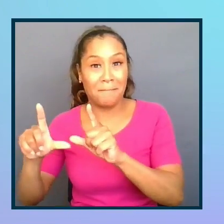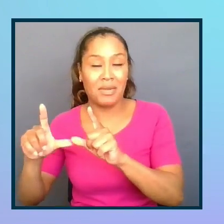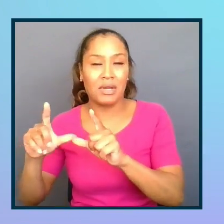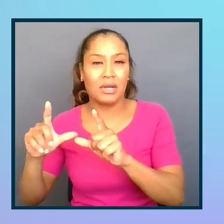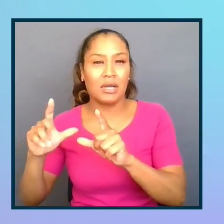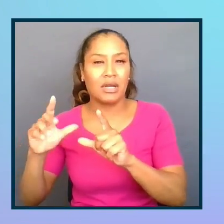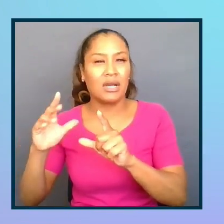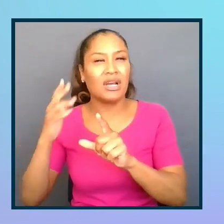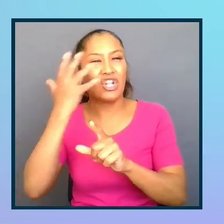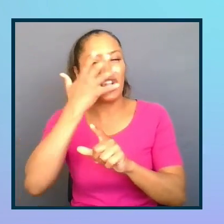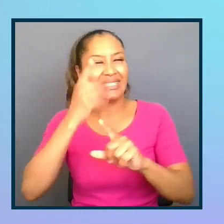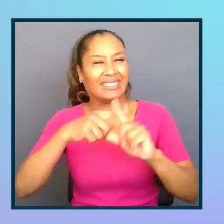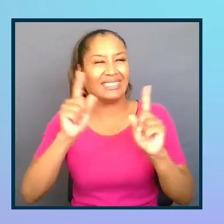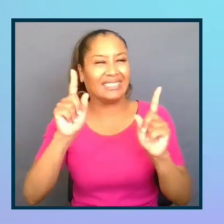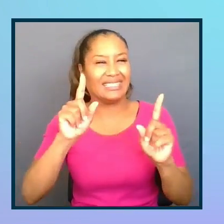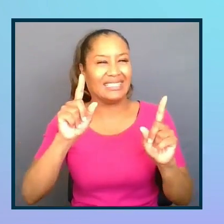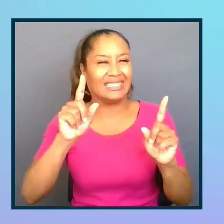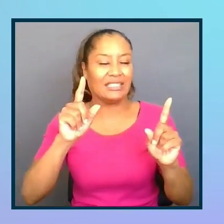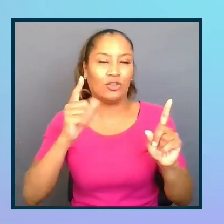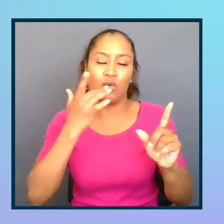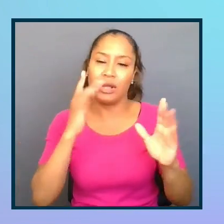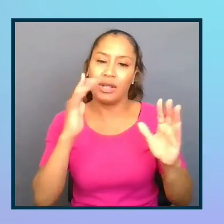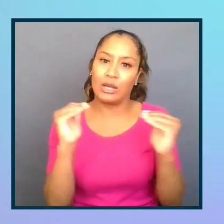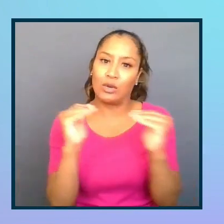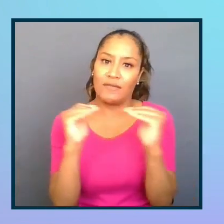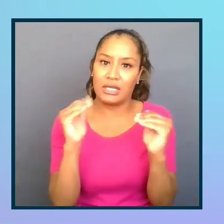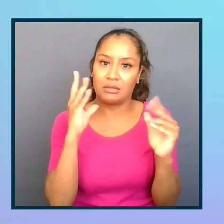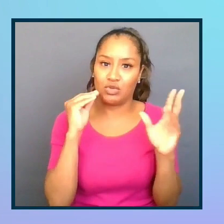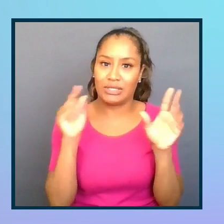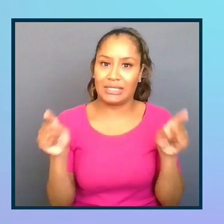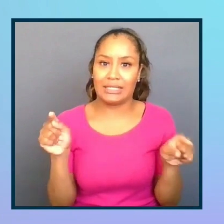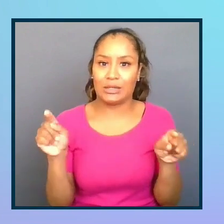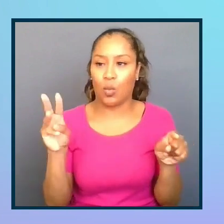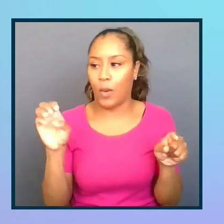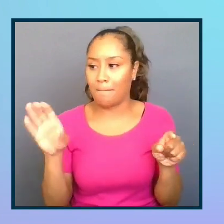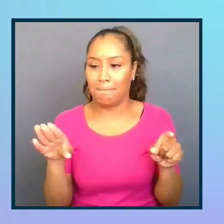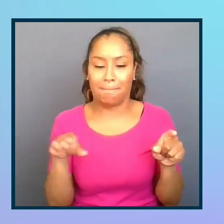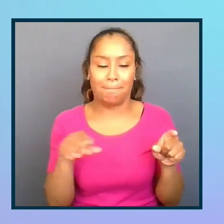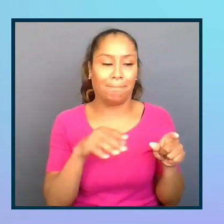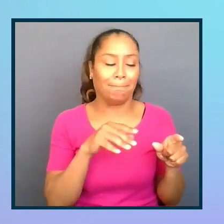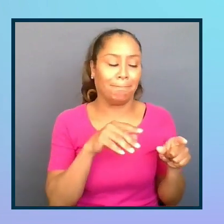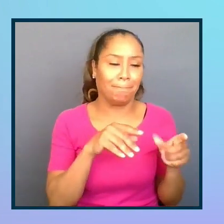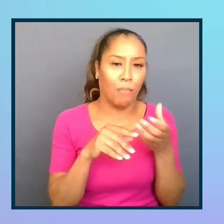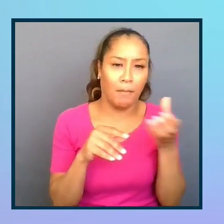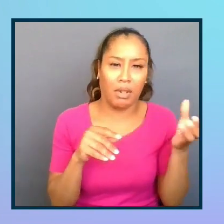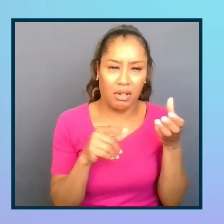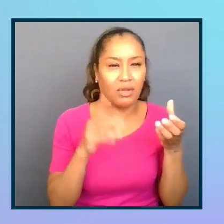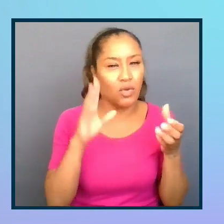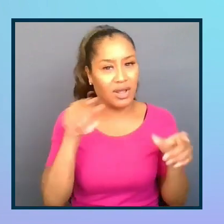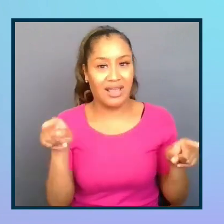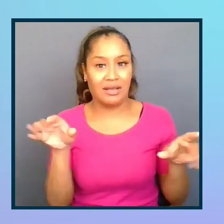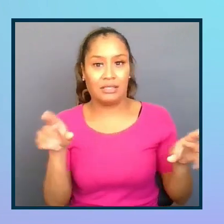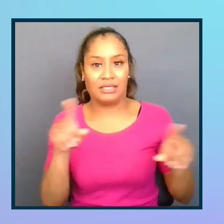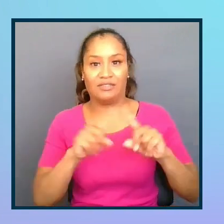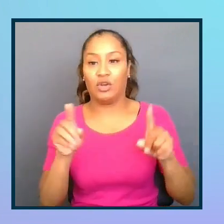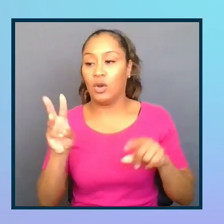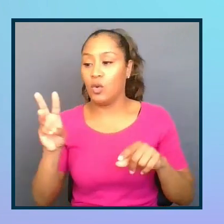but we want to have that equivalent experience, things do behave differently, web and mobile.